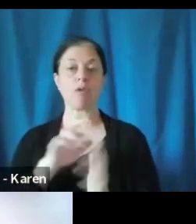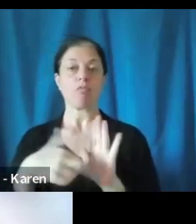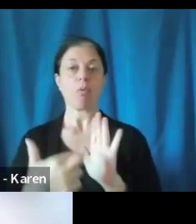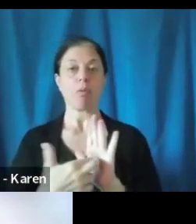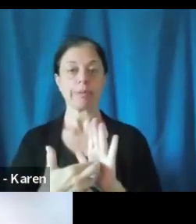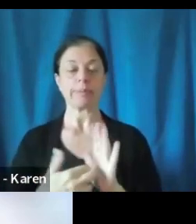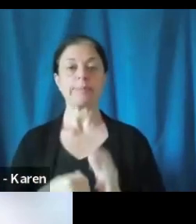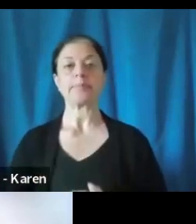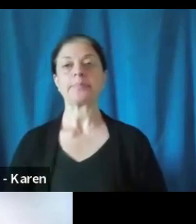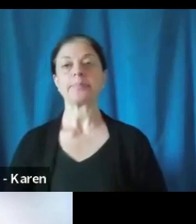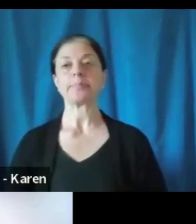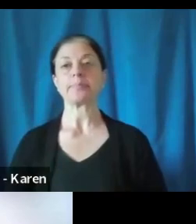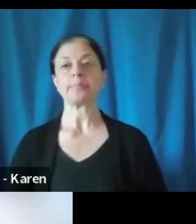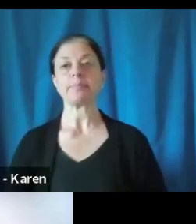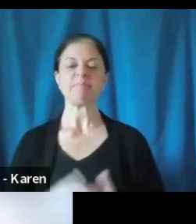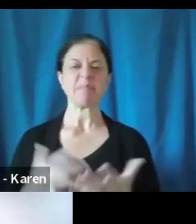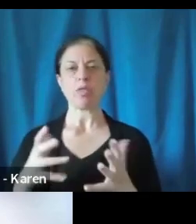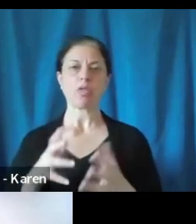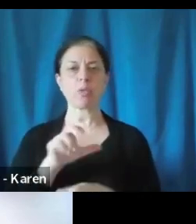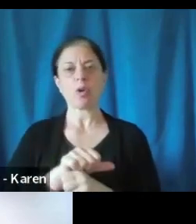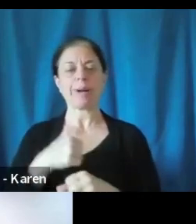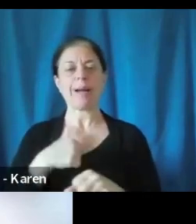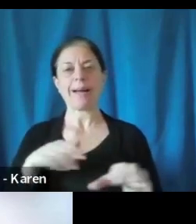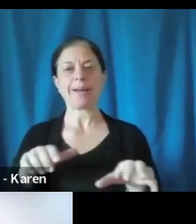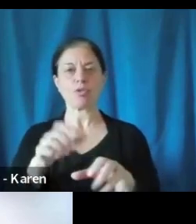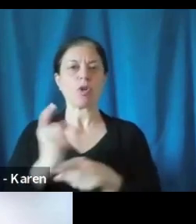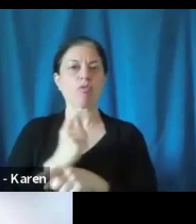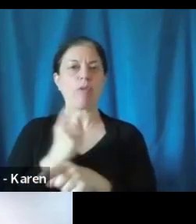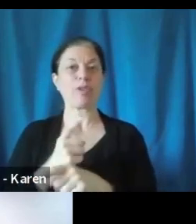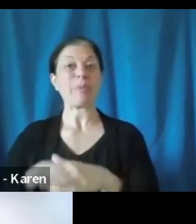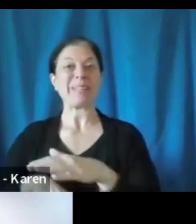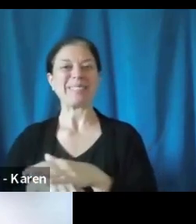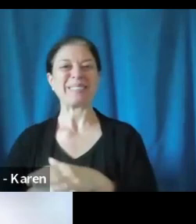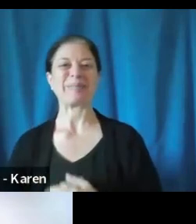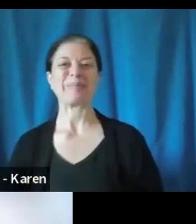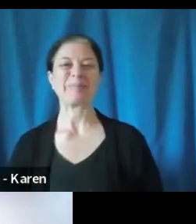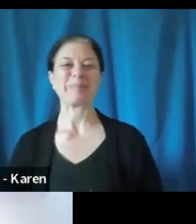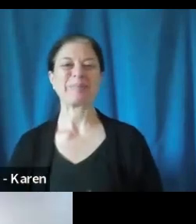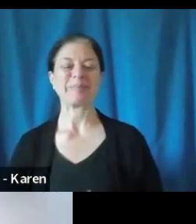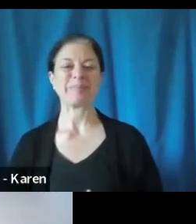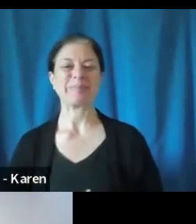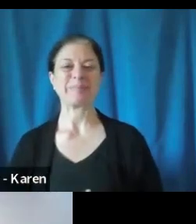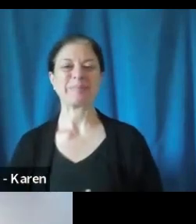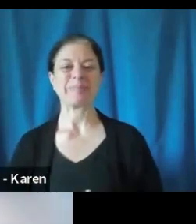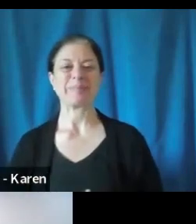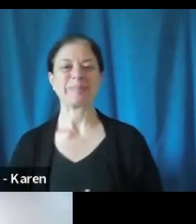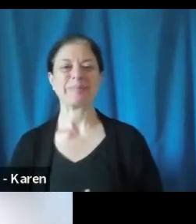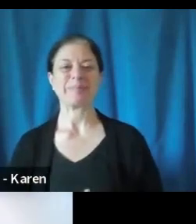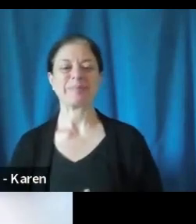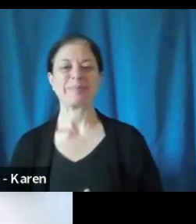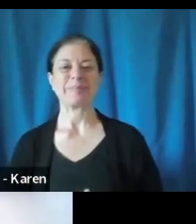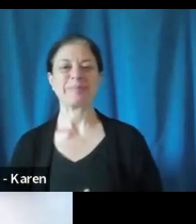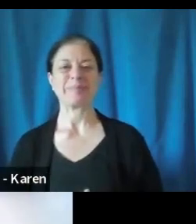scholarship and as a faculty member those are central to my roles. And kind